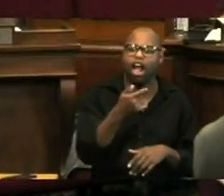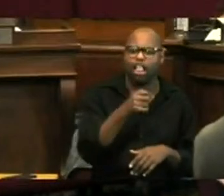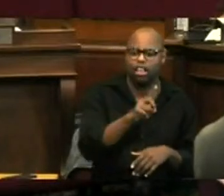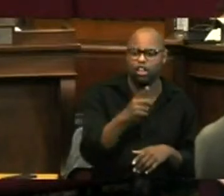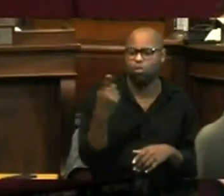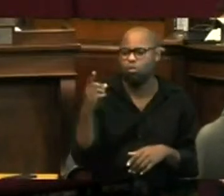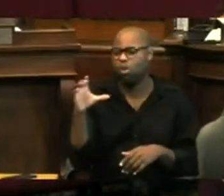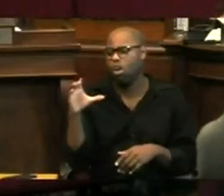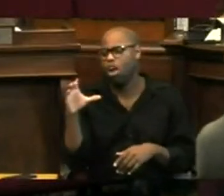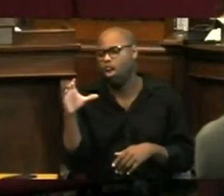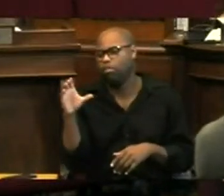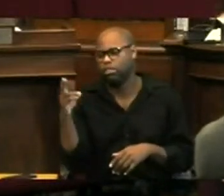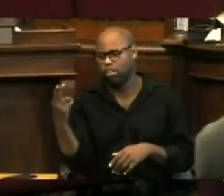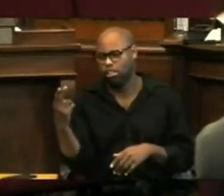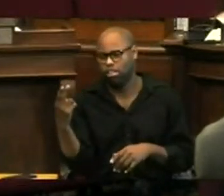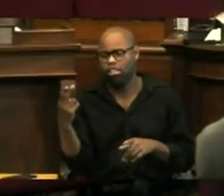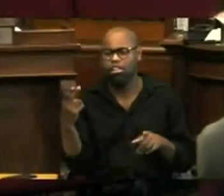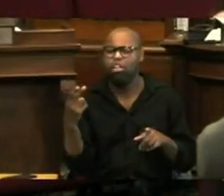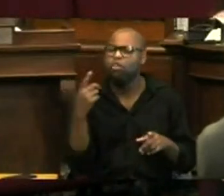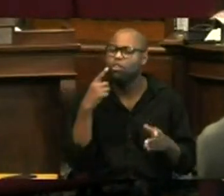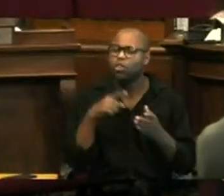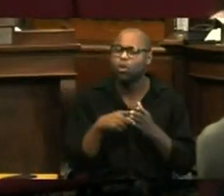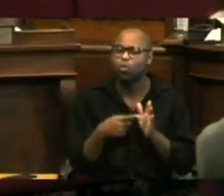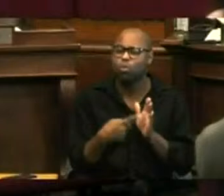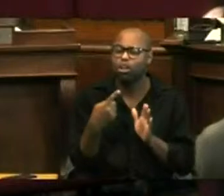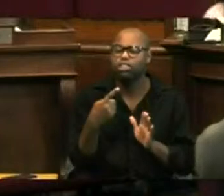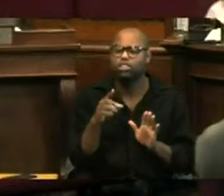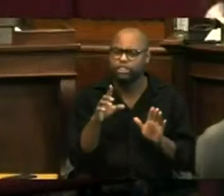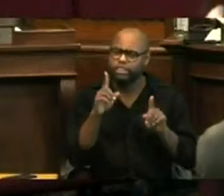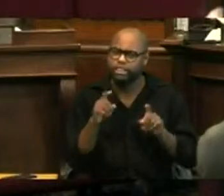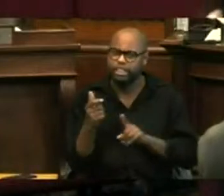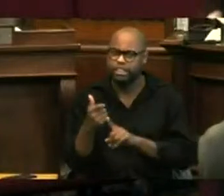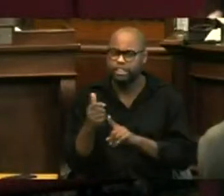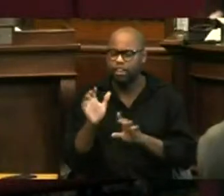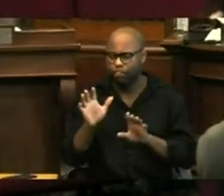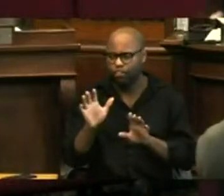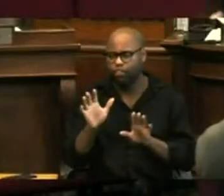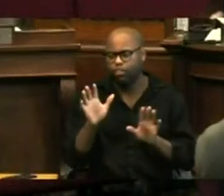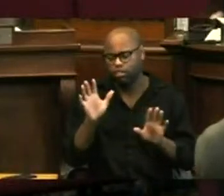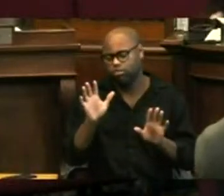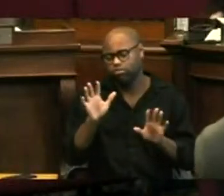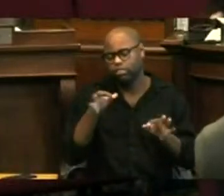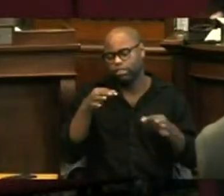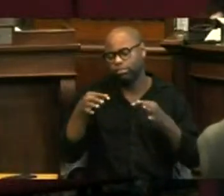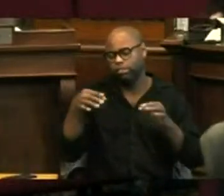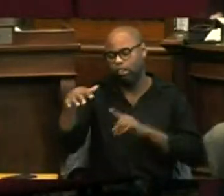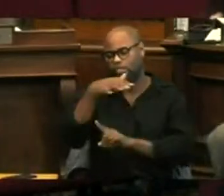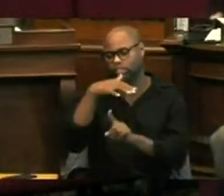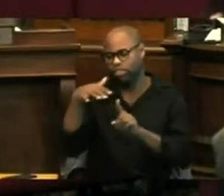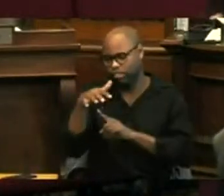agreement in 2012. We have detected it once at Highland and once at Cobbs. And when I say